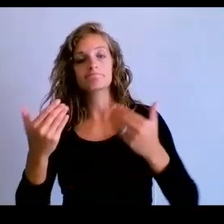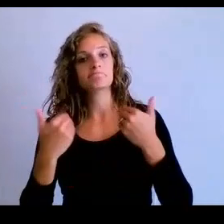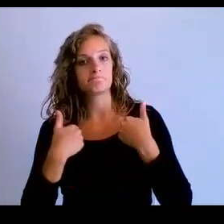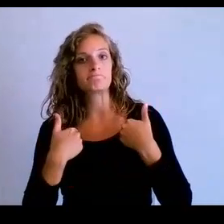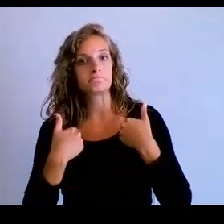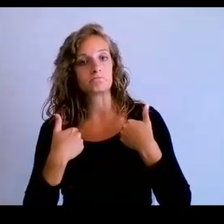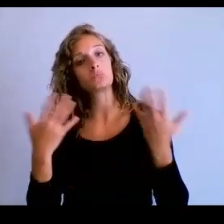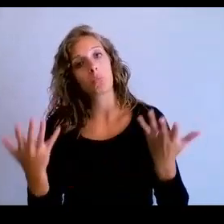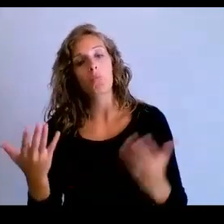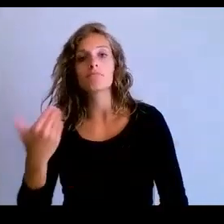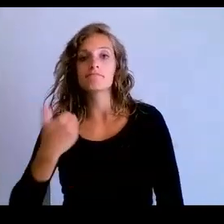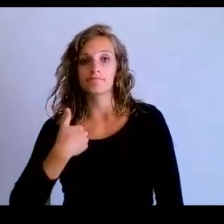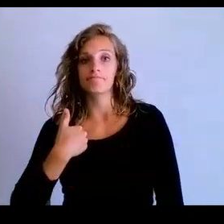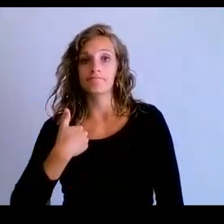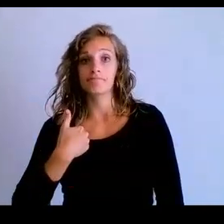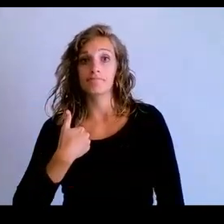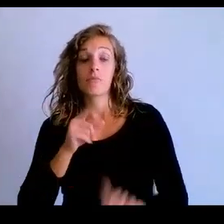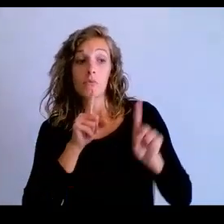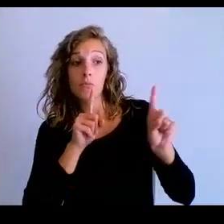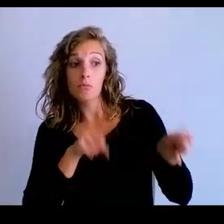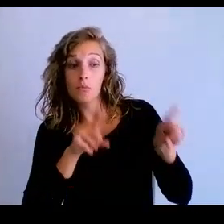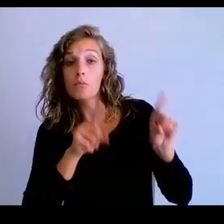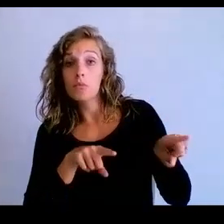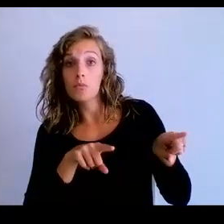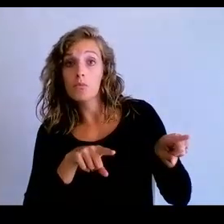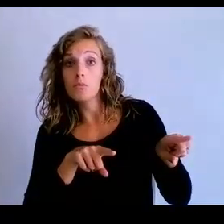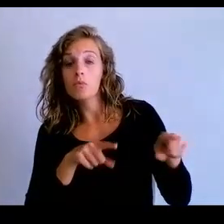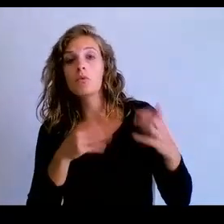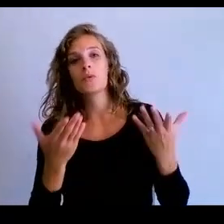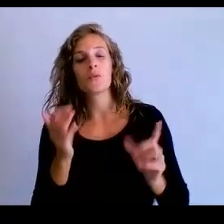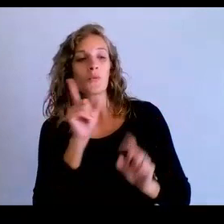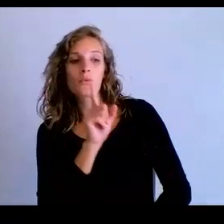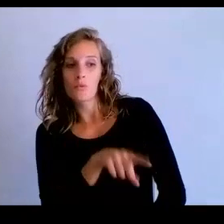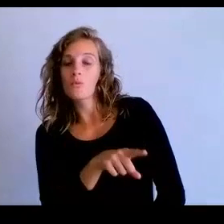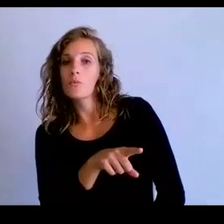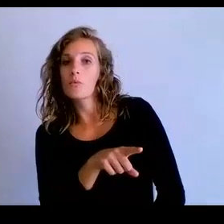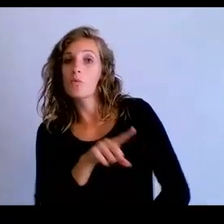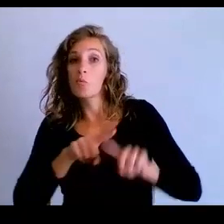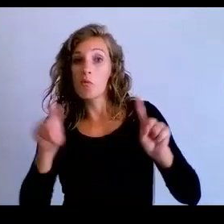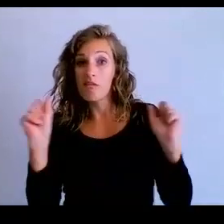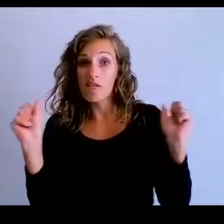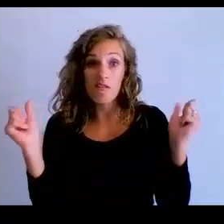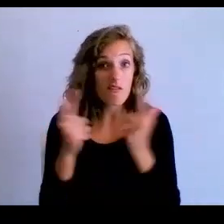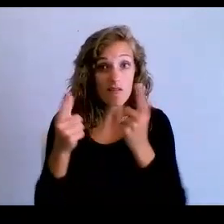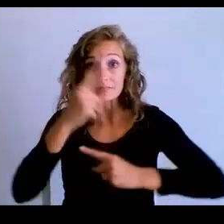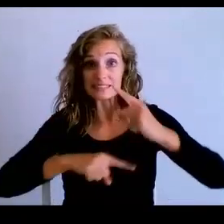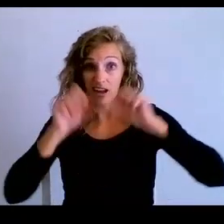however it is acceptable to just produce the sign with one hand same thing with go to you can produce it with one hand